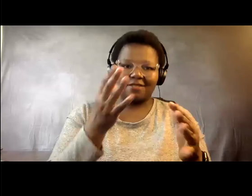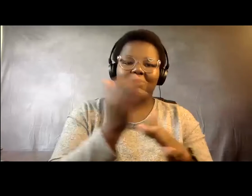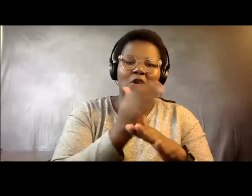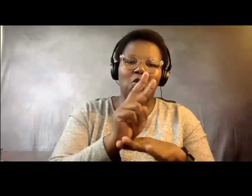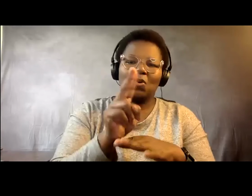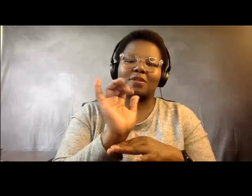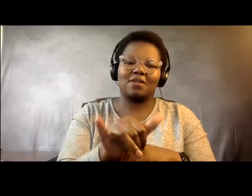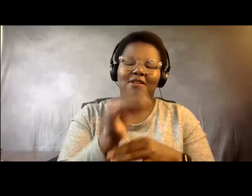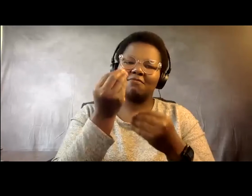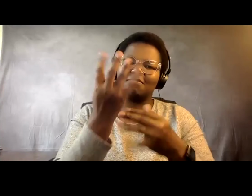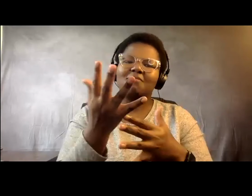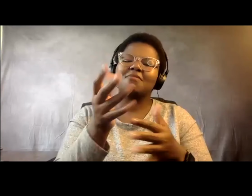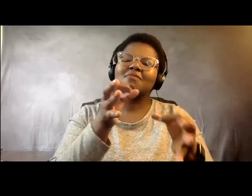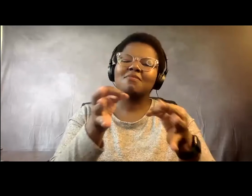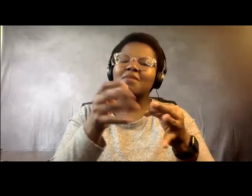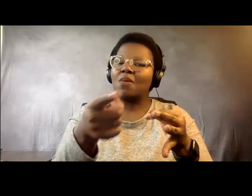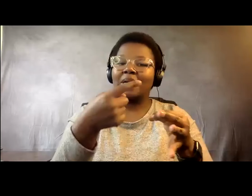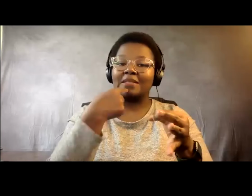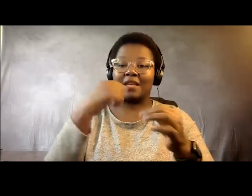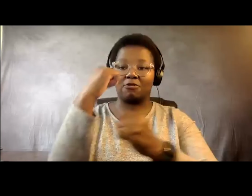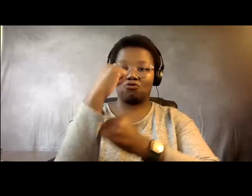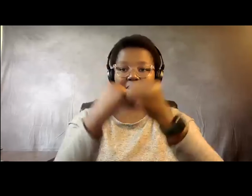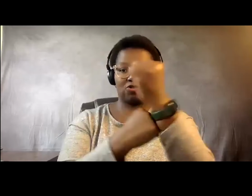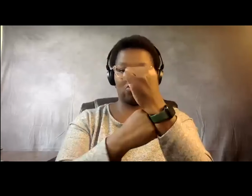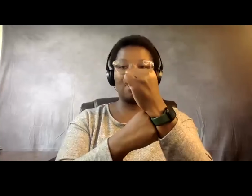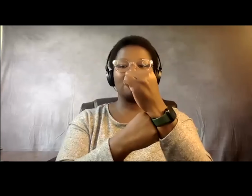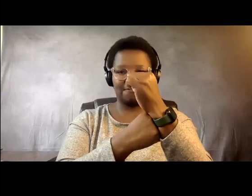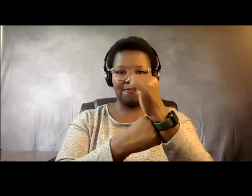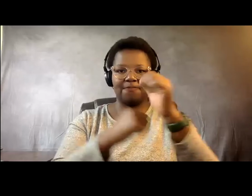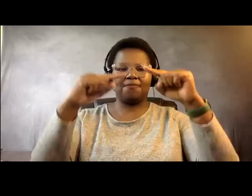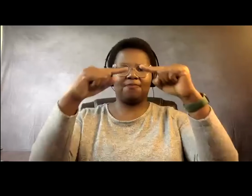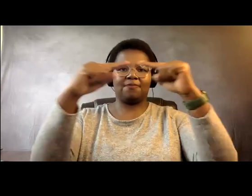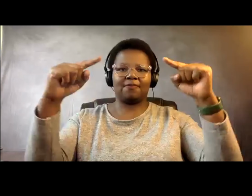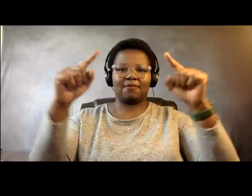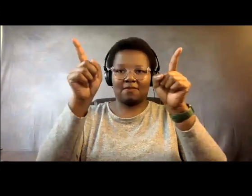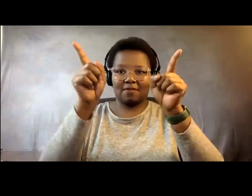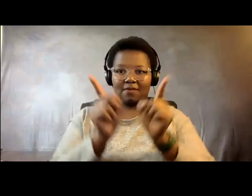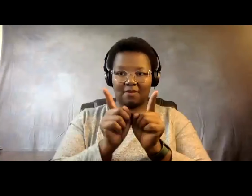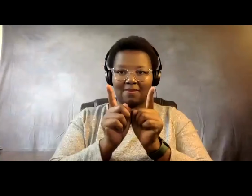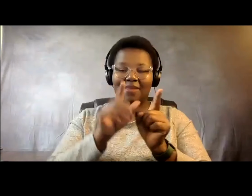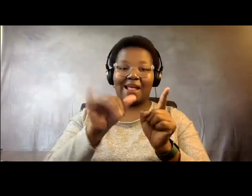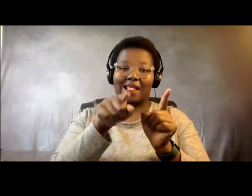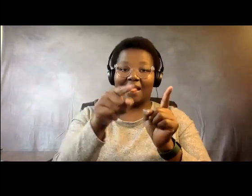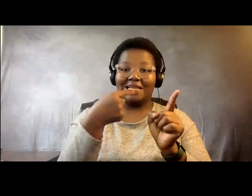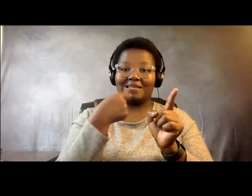there here is the structure. So we are using Sketch as a design tool, and we have two